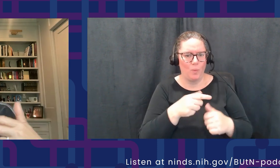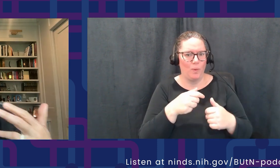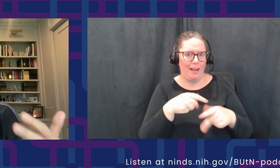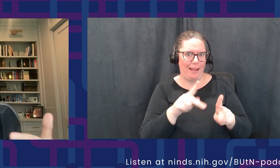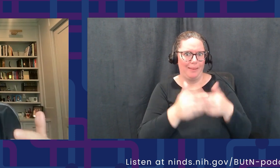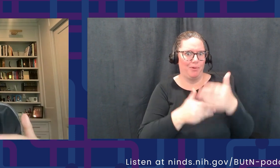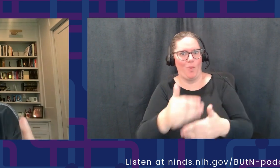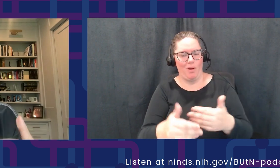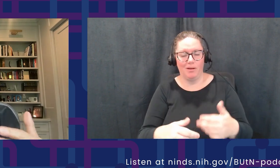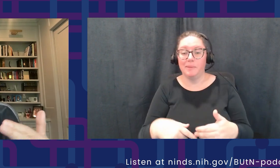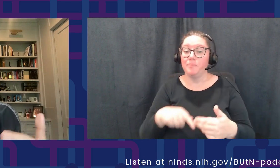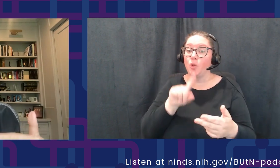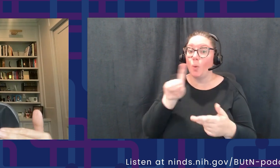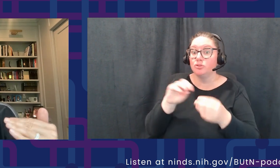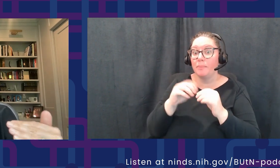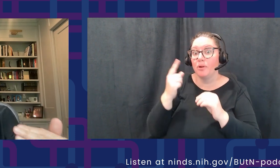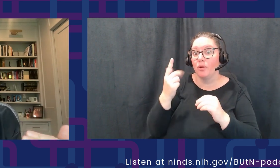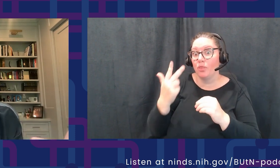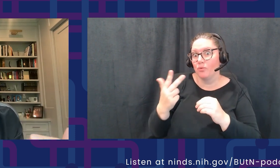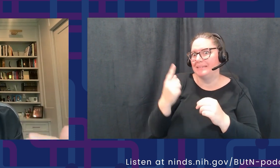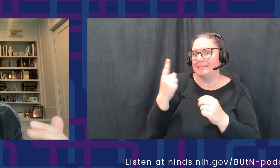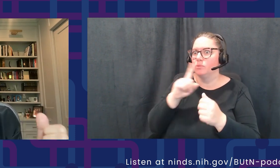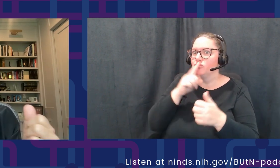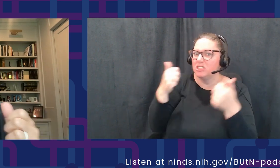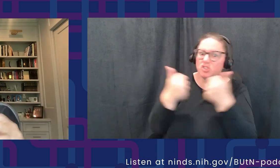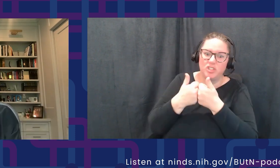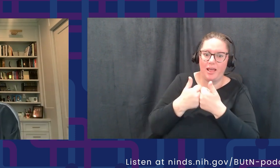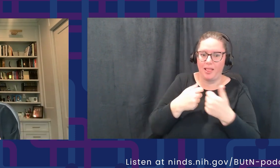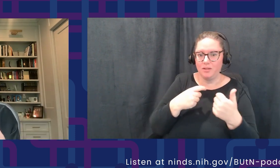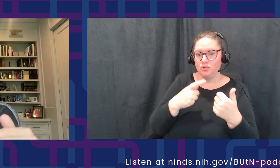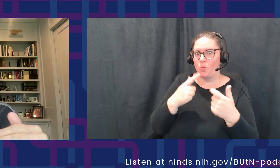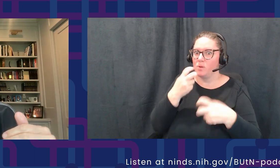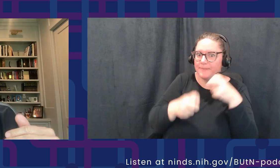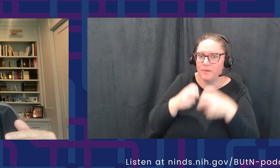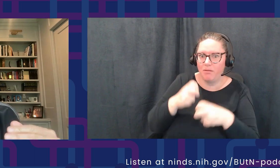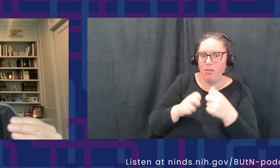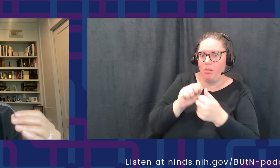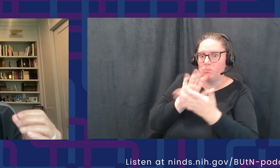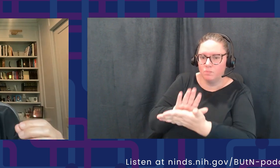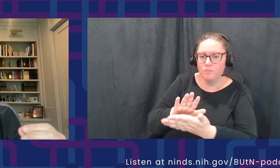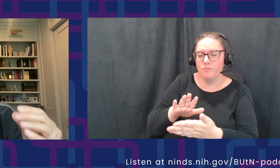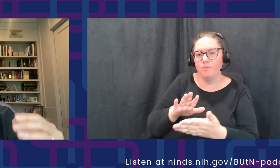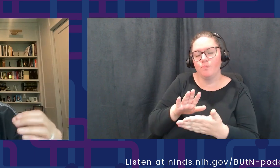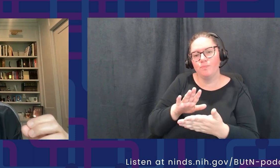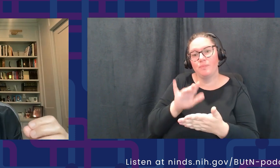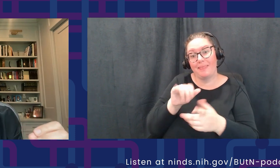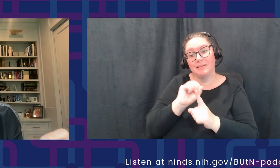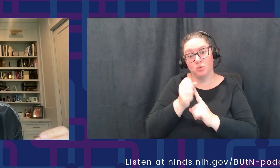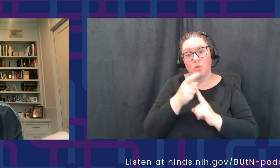Question #3, somebody who's really challenging or being difficult. And in that case, you break their question.